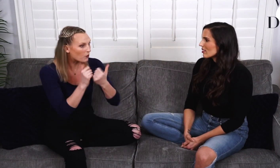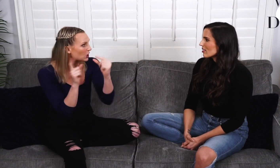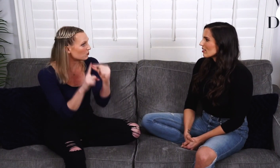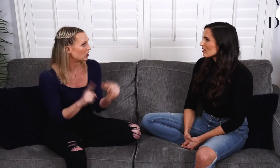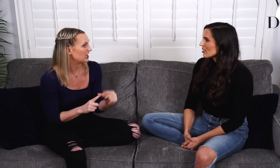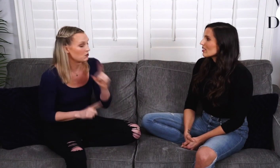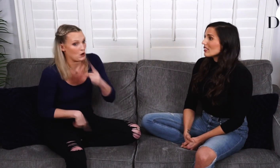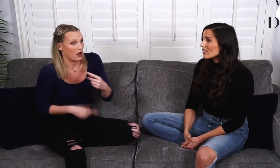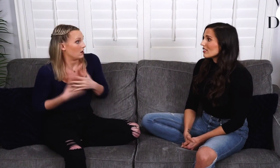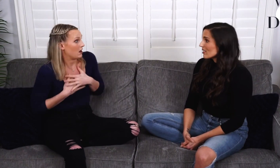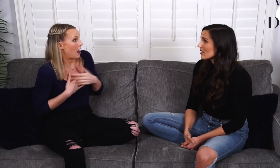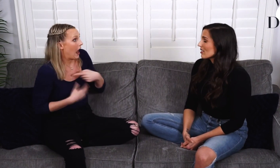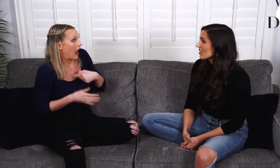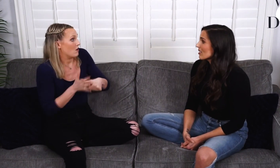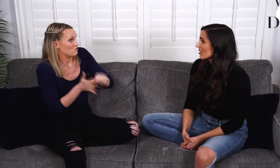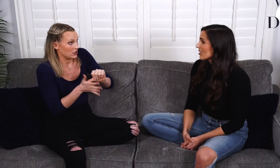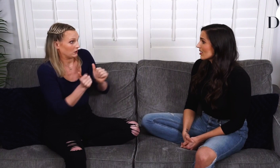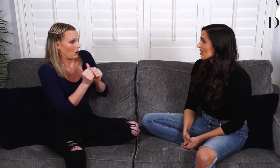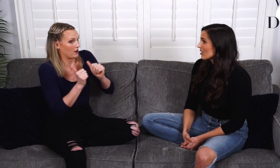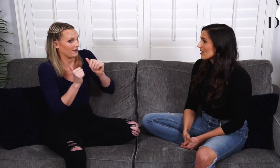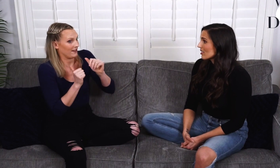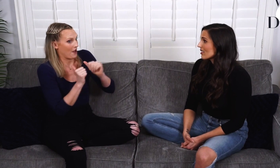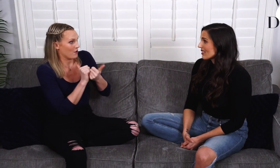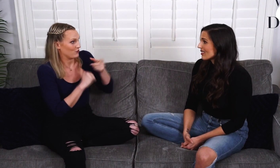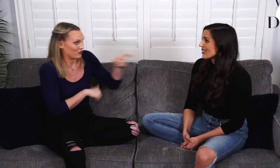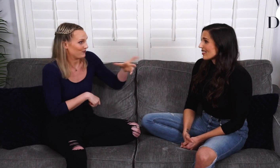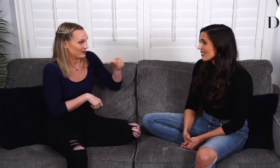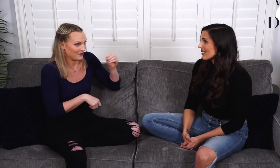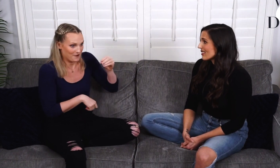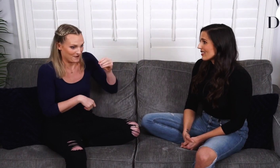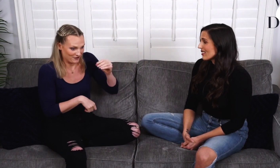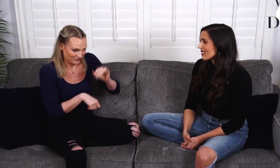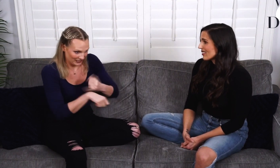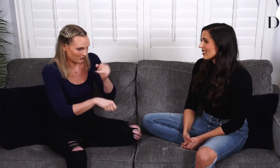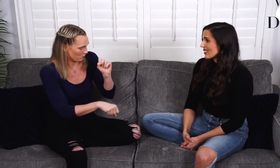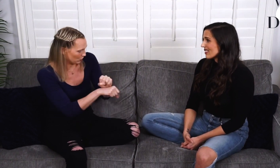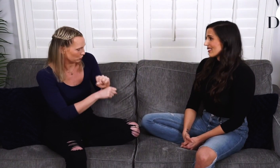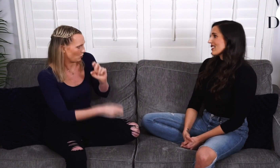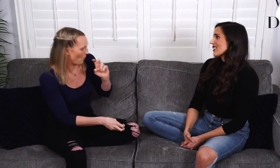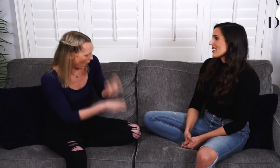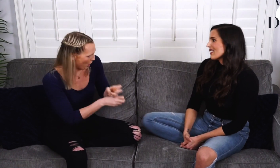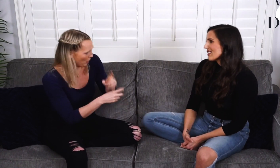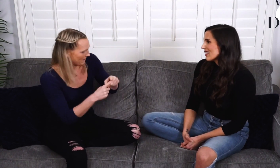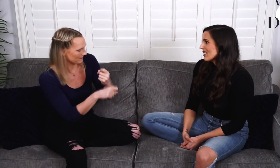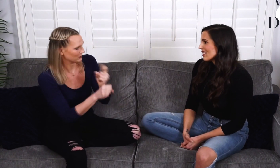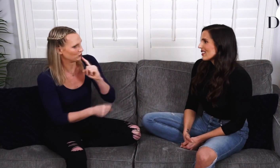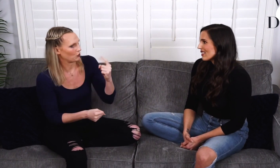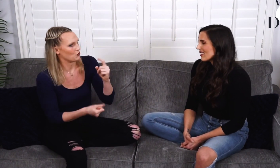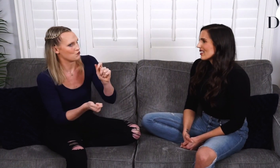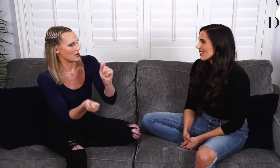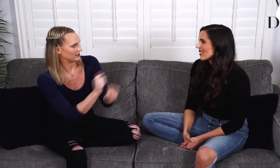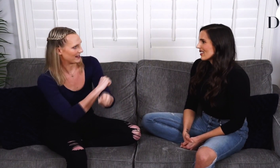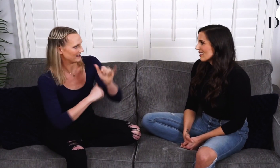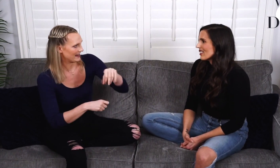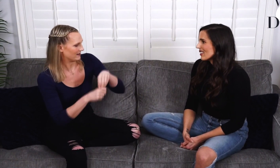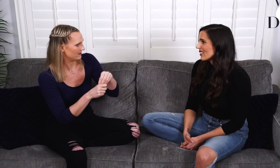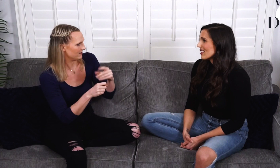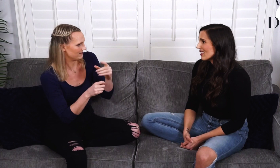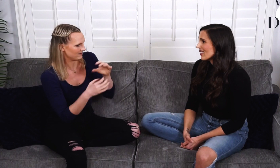like, “Oh, that's how it’s worded!” And honestly, I was impressed with how you and Jenny worked so hard to make sure that it's translated in